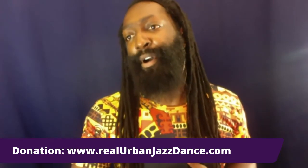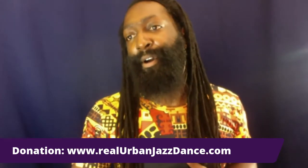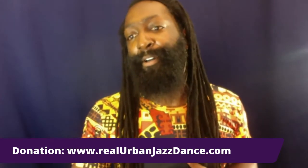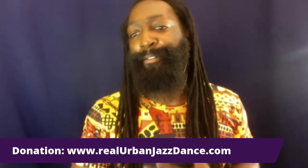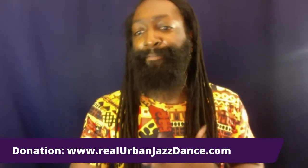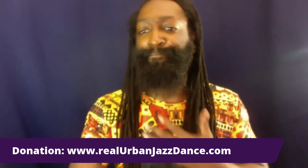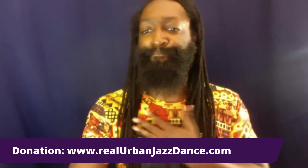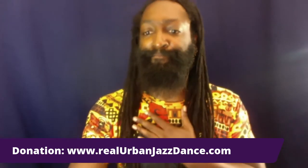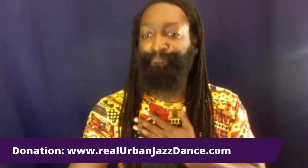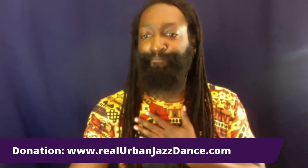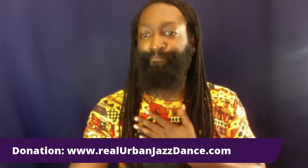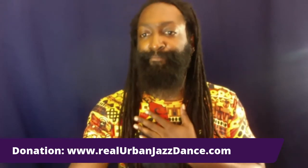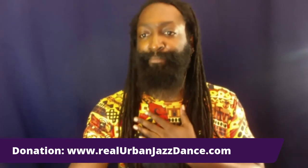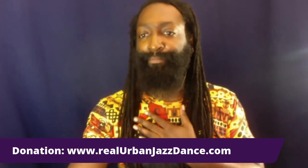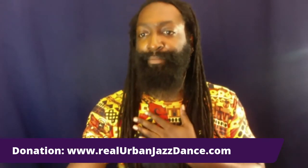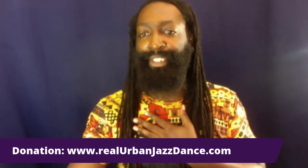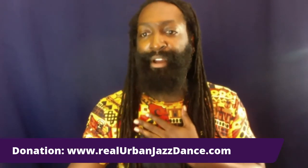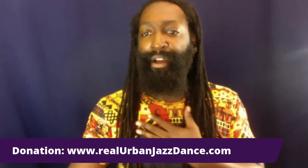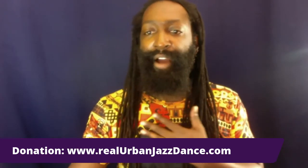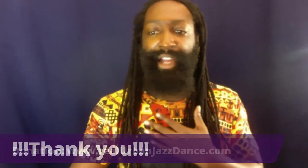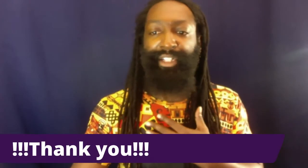You know, I hope you learned a lot.